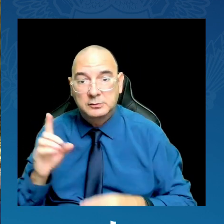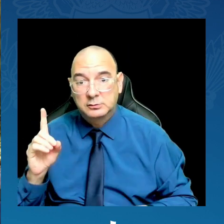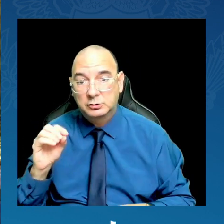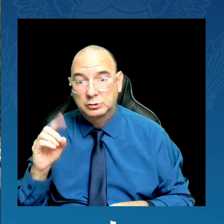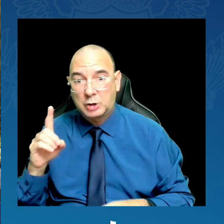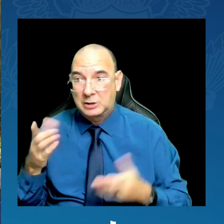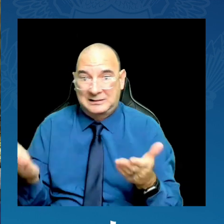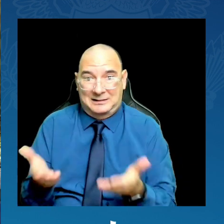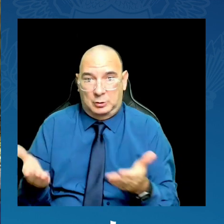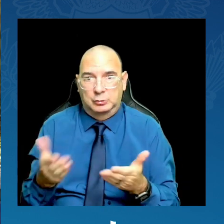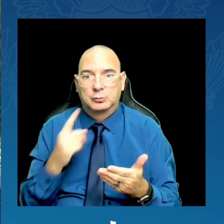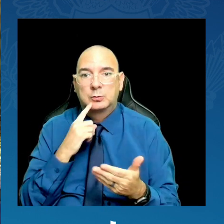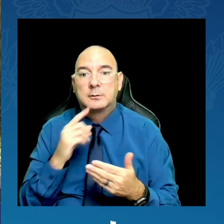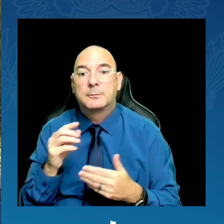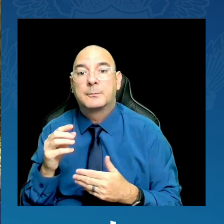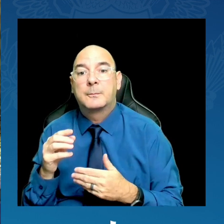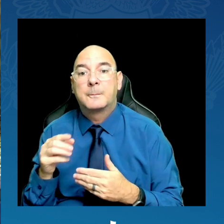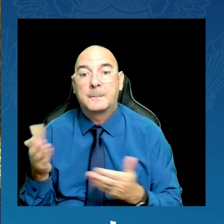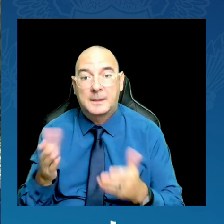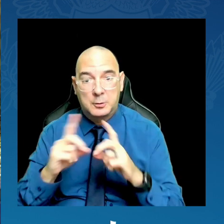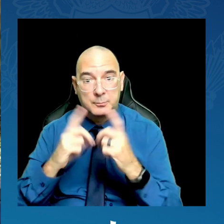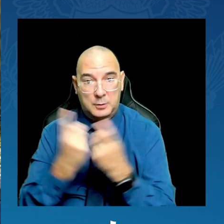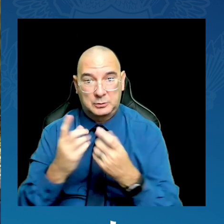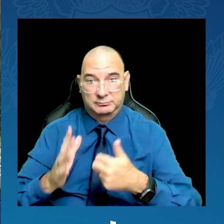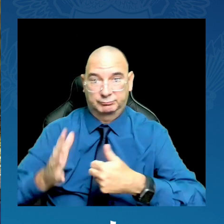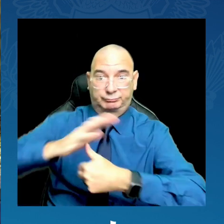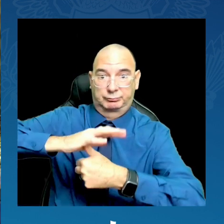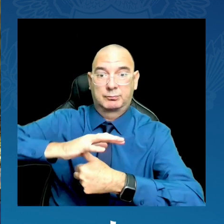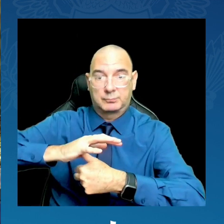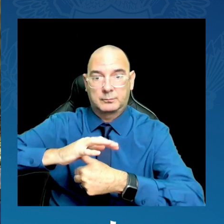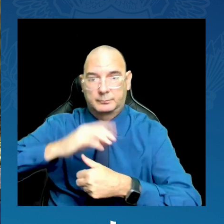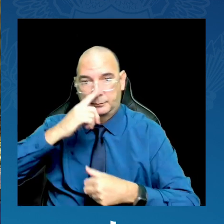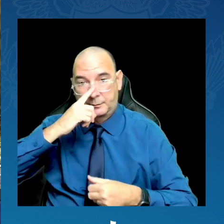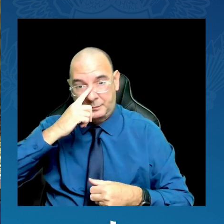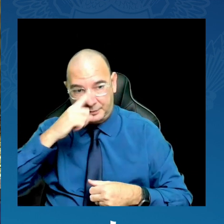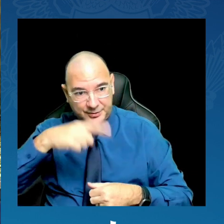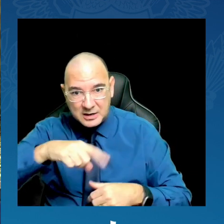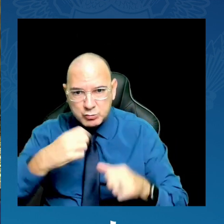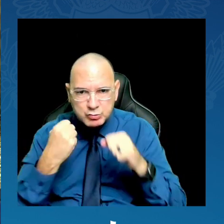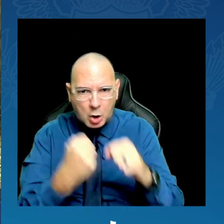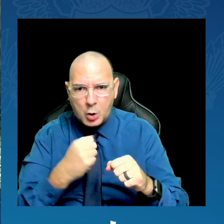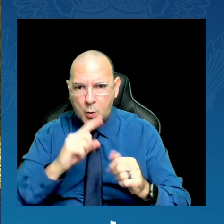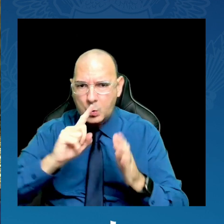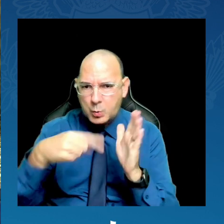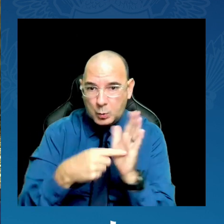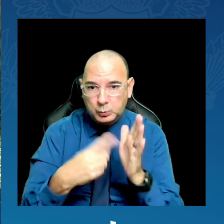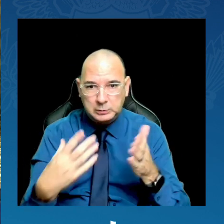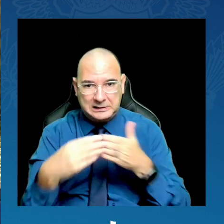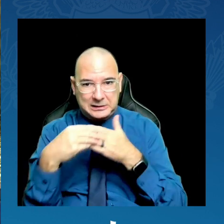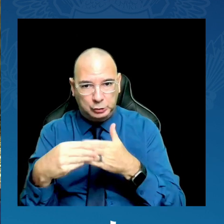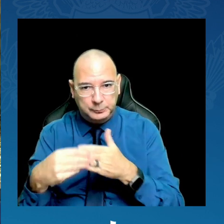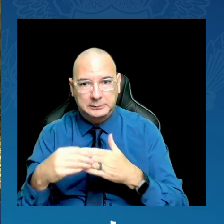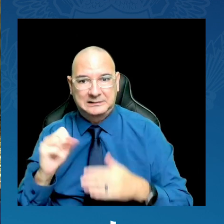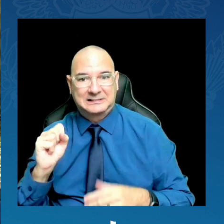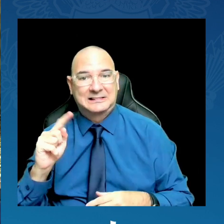and we're bolstering our role as a leader in the STEM ecosystem, which will know what we know is going to lay the foundation